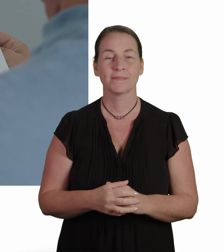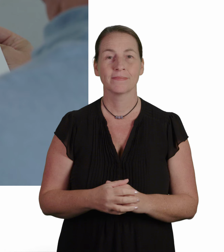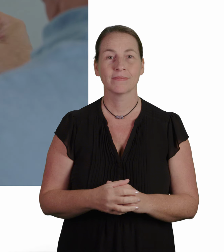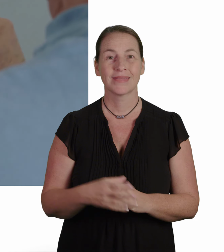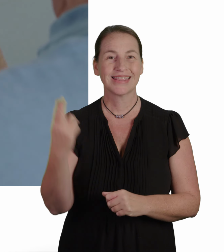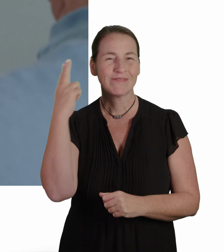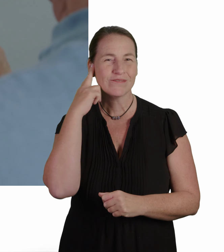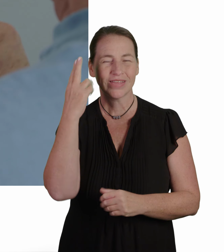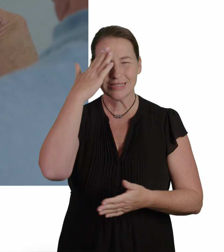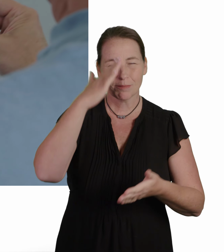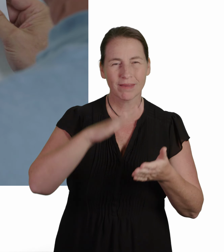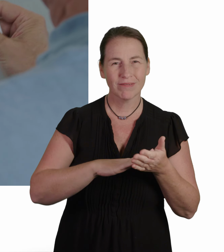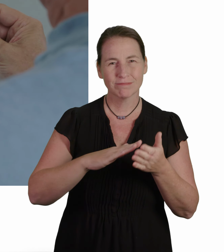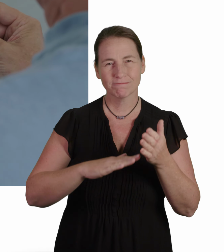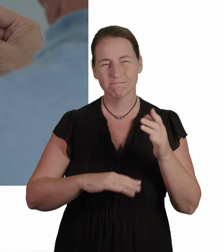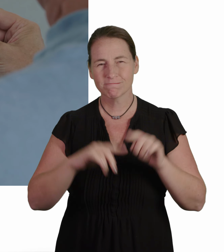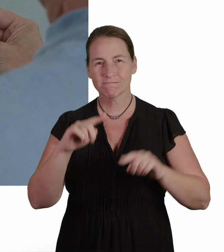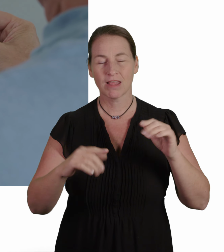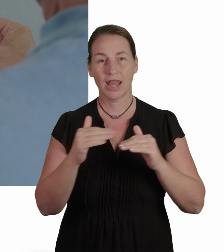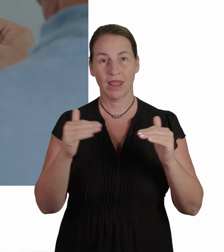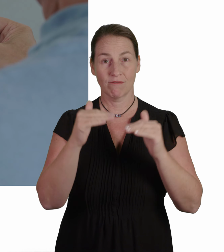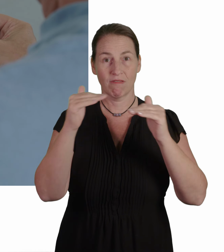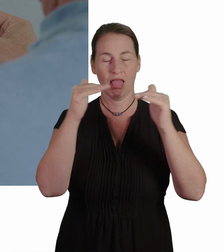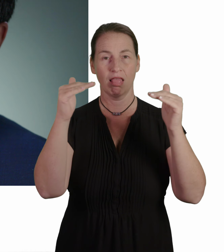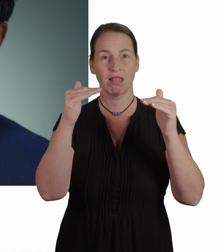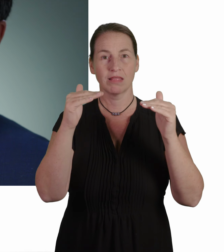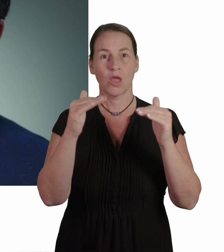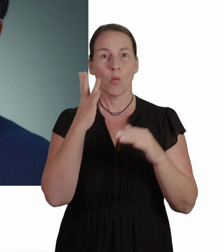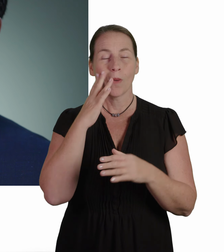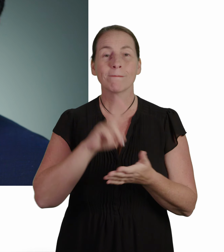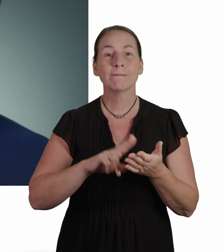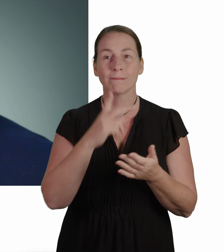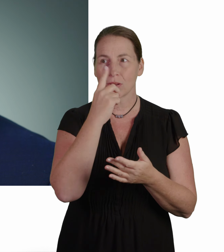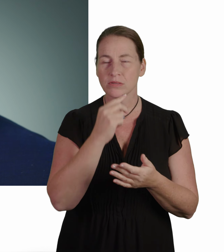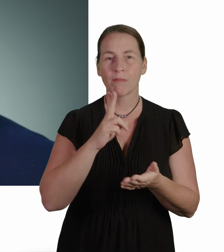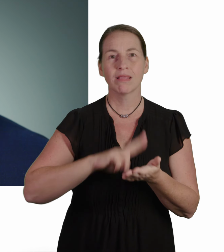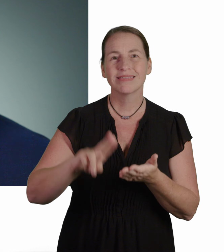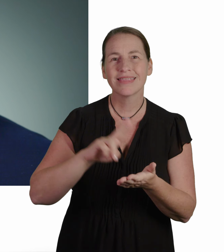Deafness can be experienced in different levels and when we can amplify natural